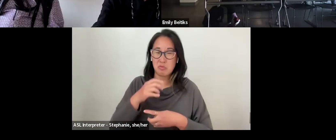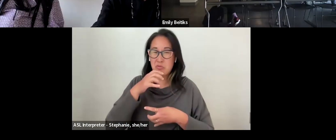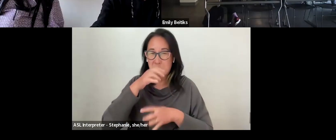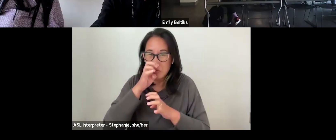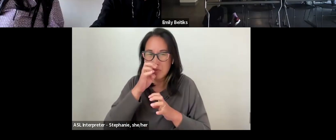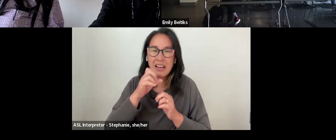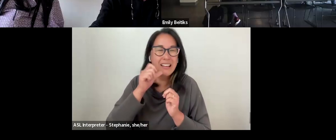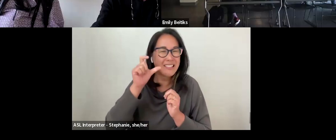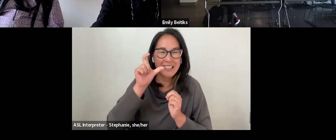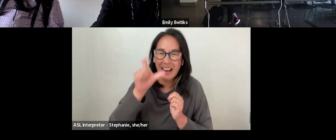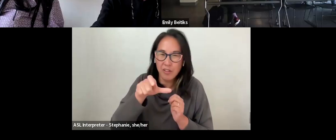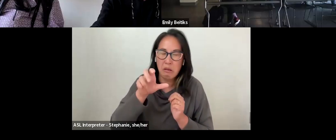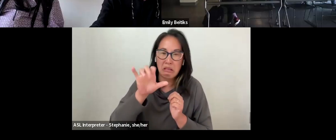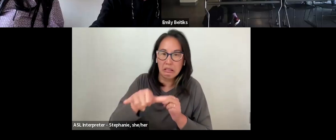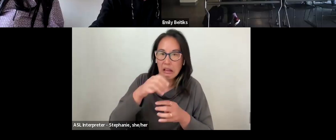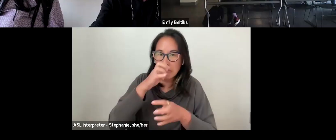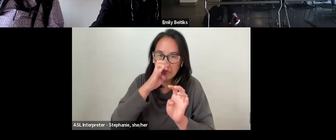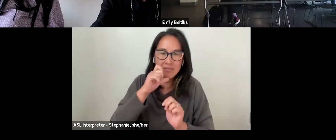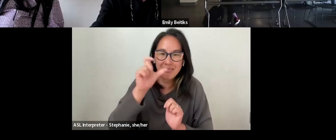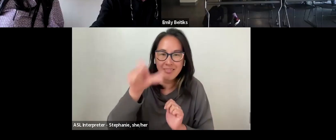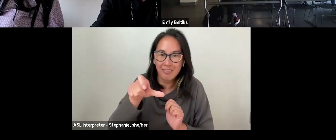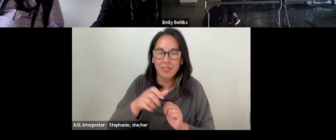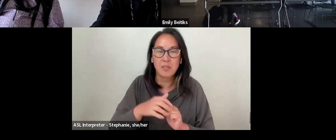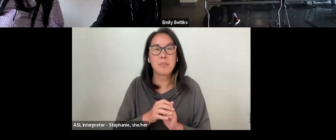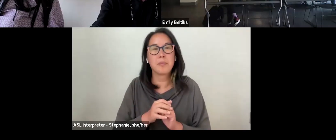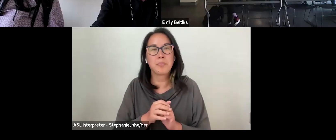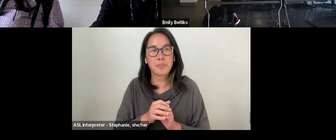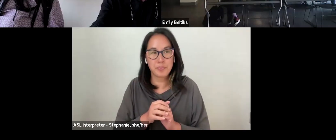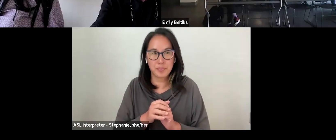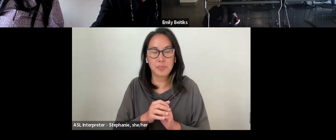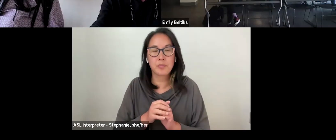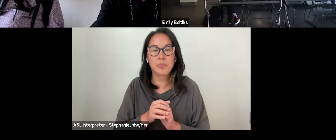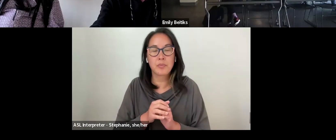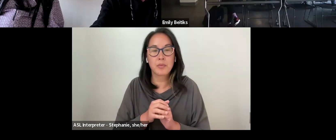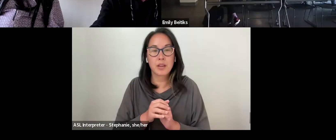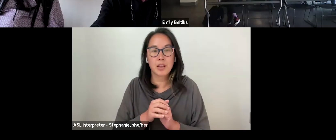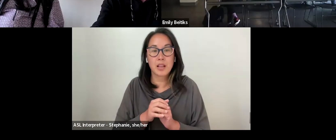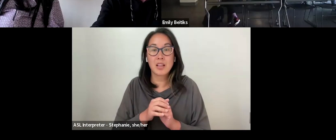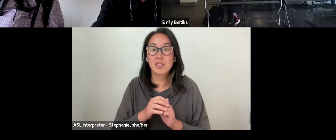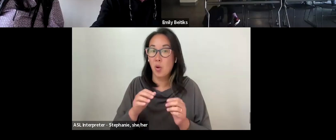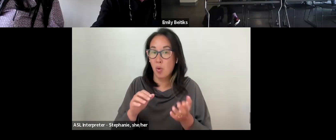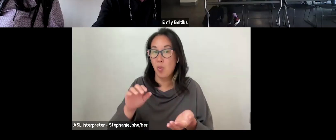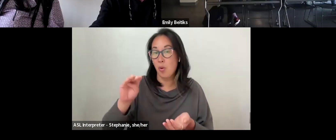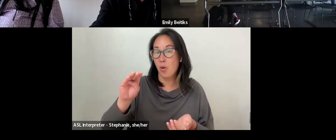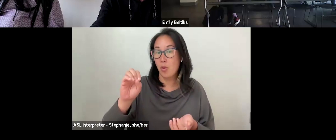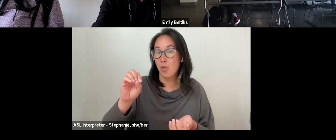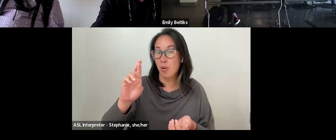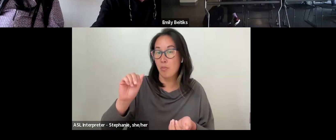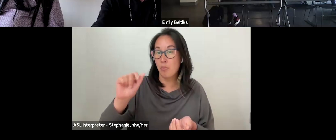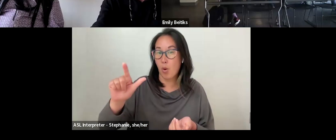This makes dissent, moral dissent, in academic medical institutions very difficult.